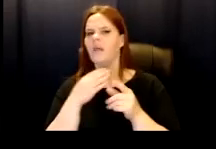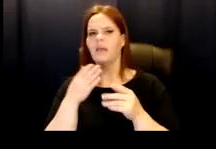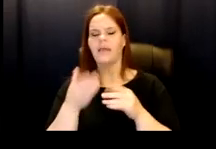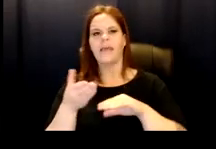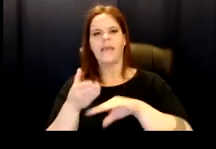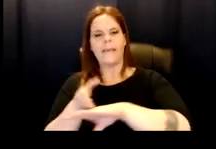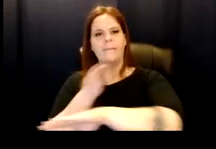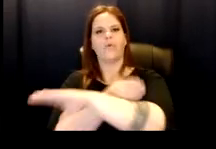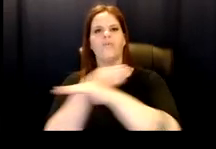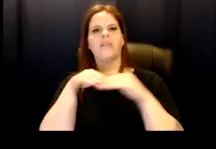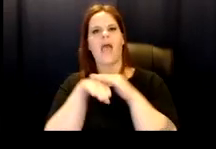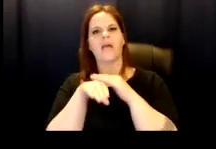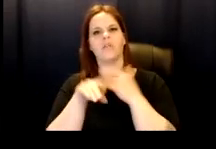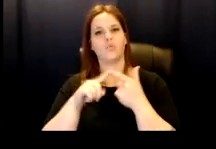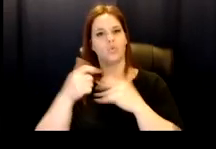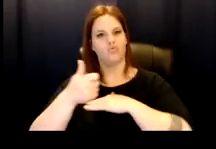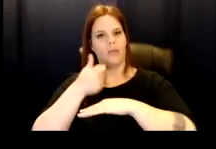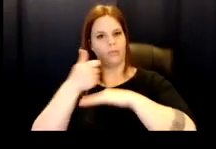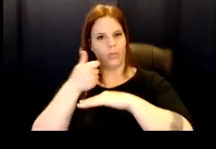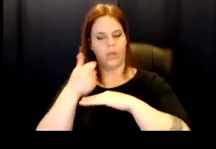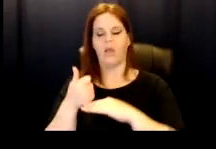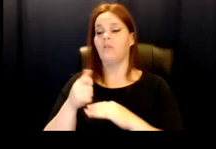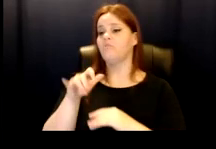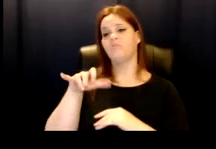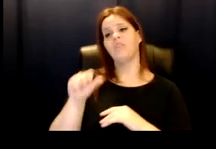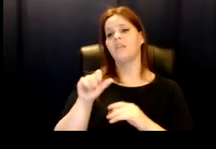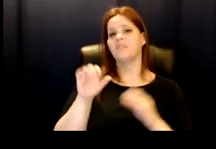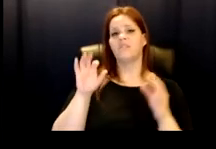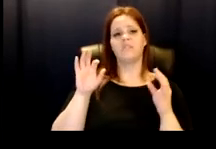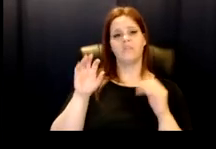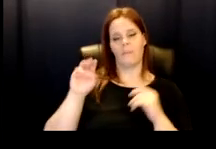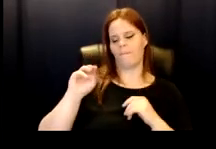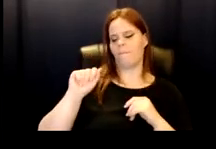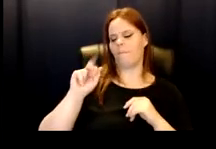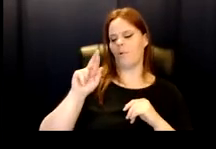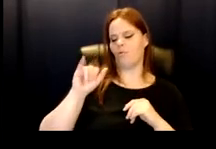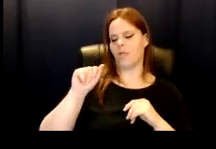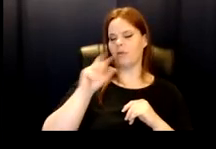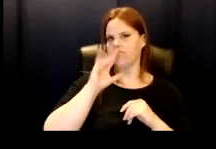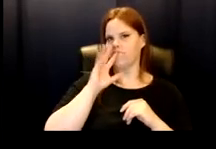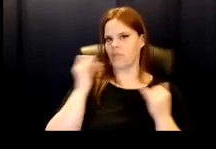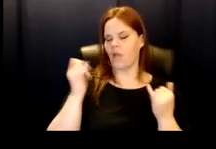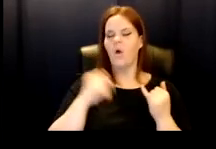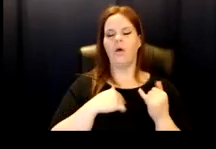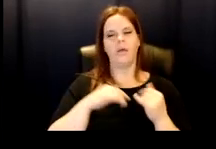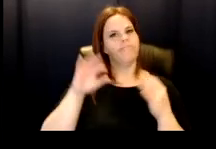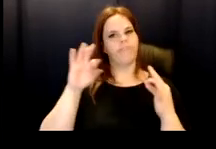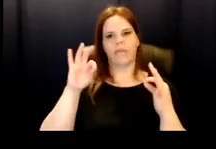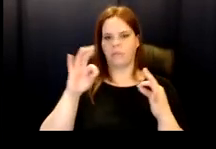Yes, that's an excellent question. And I it's funny, when I was putting together